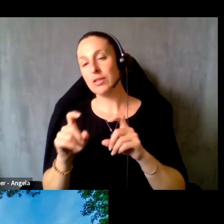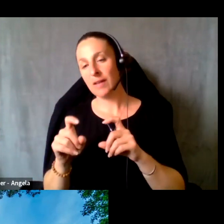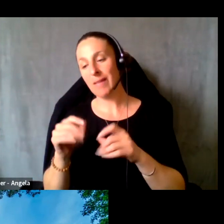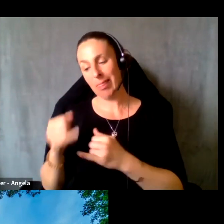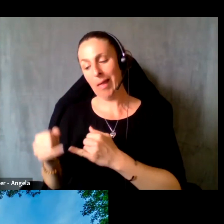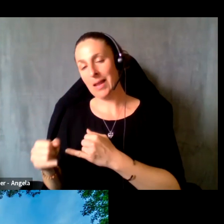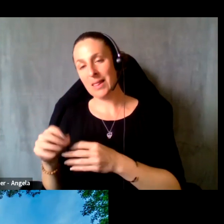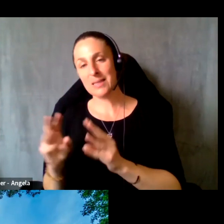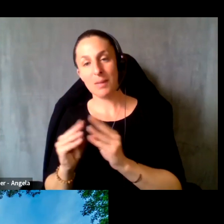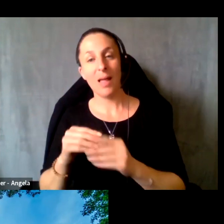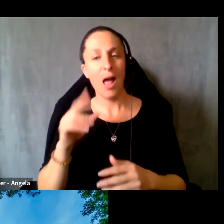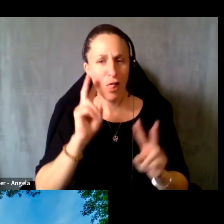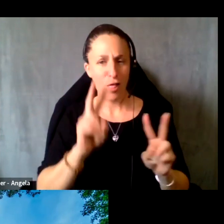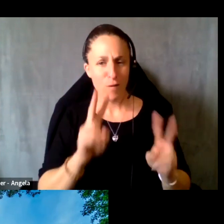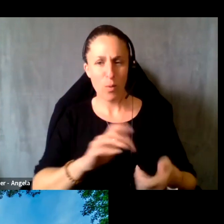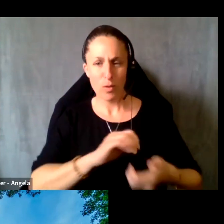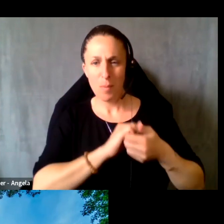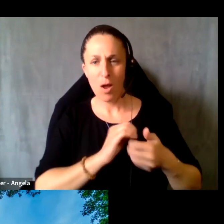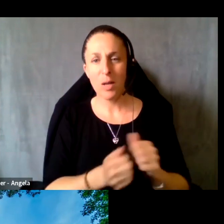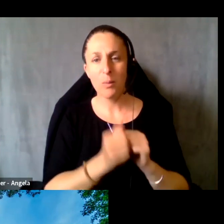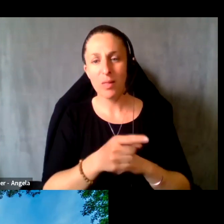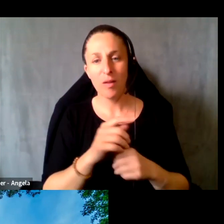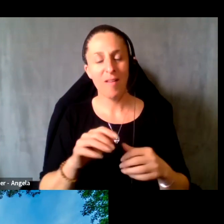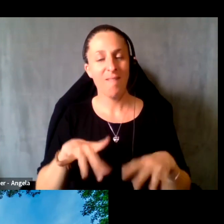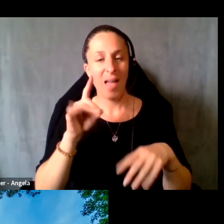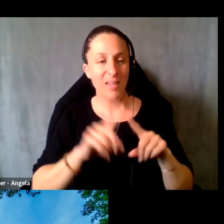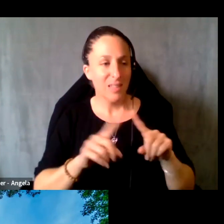forward to partnering with you to find ways to implement it, and make the work in the